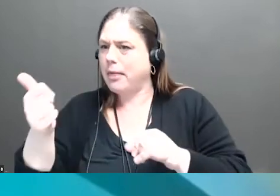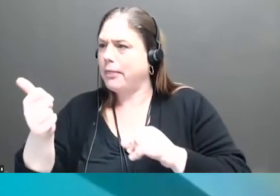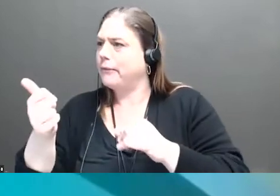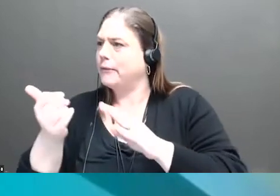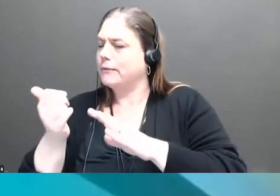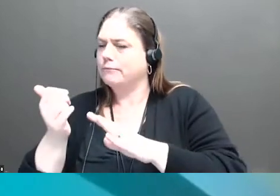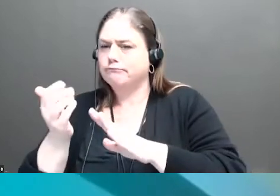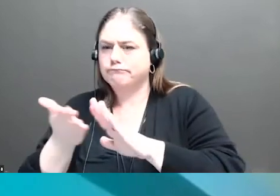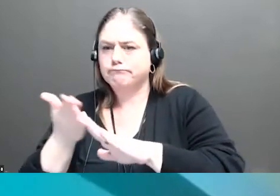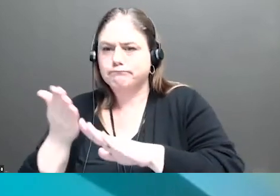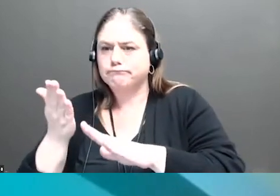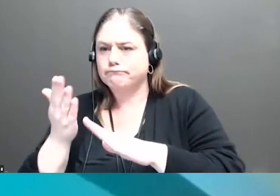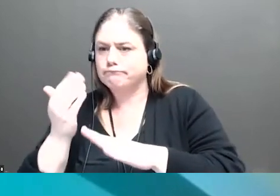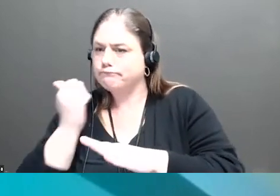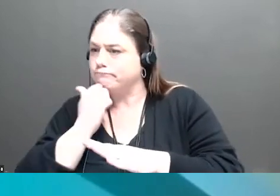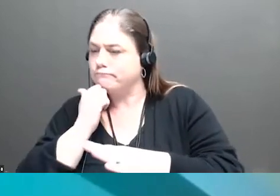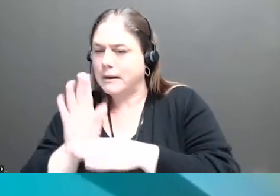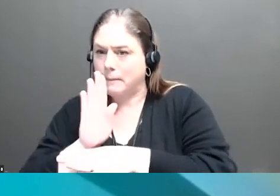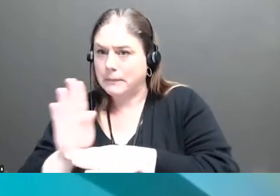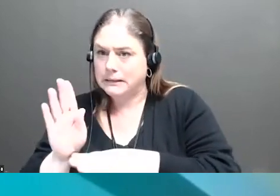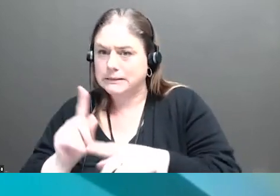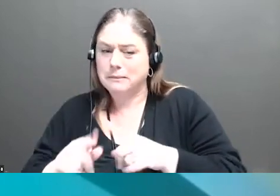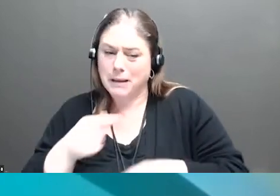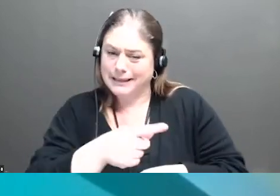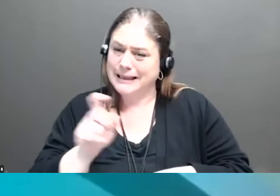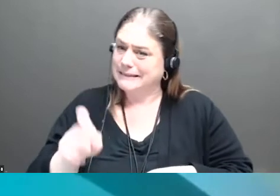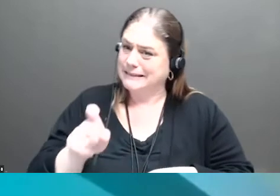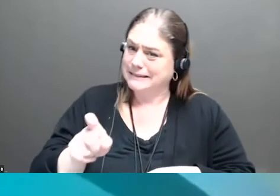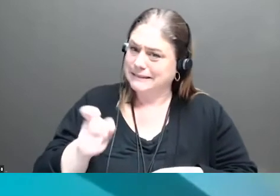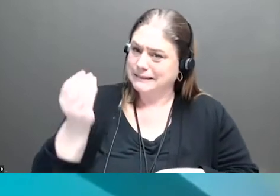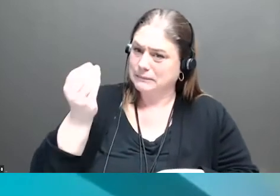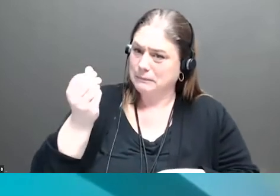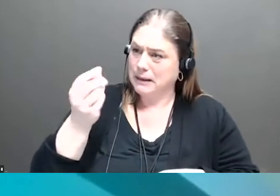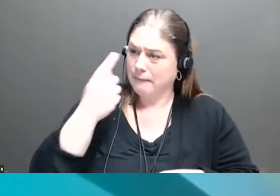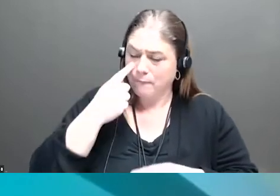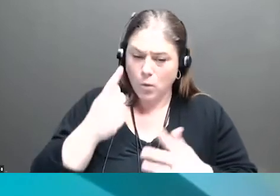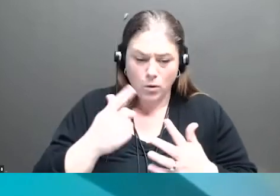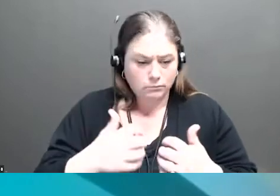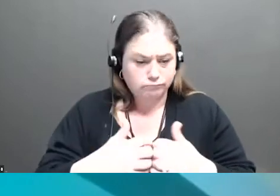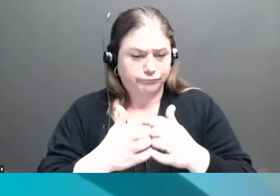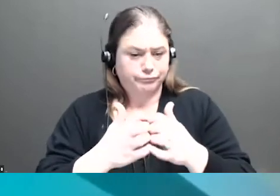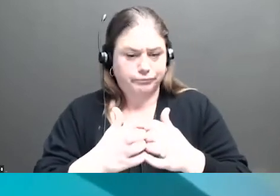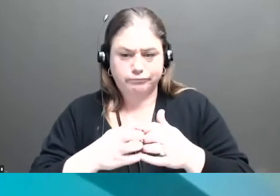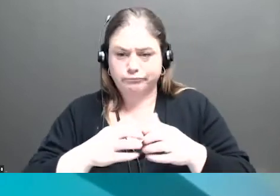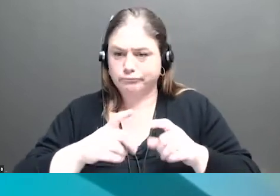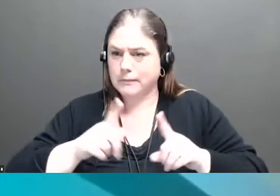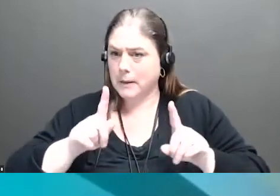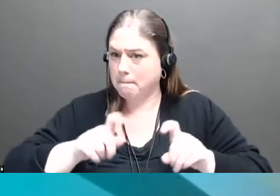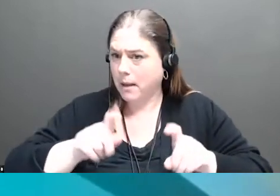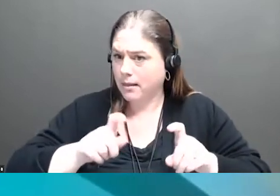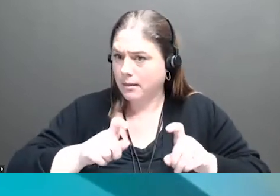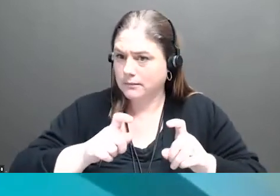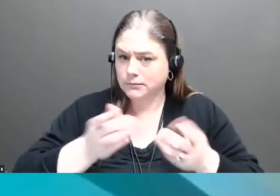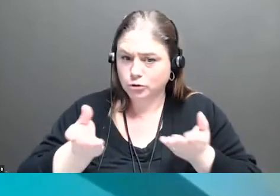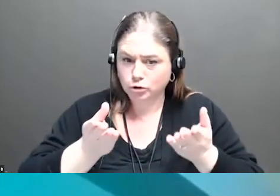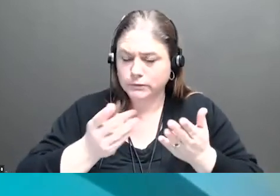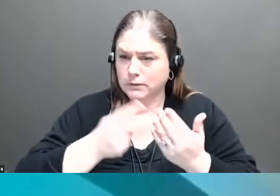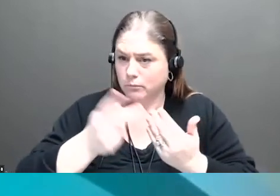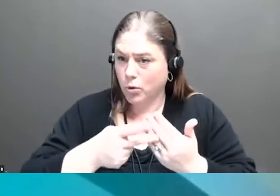the ones in most need of funding to pilot these employment service programs. Another